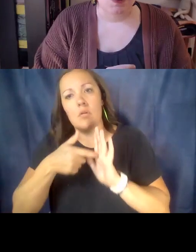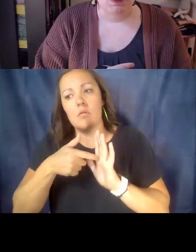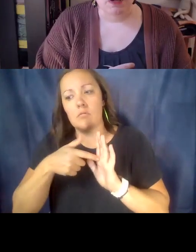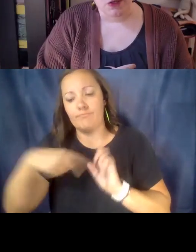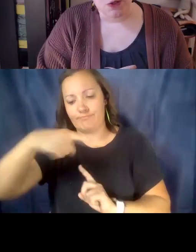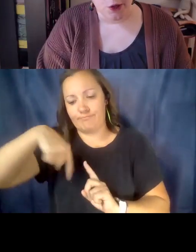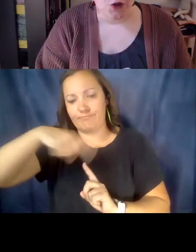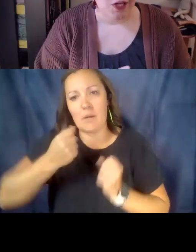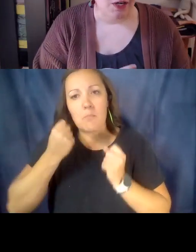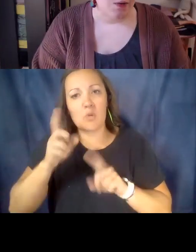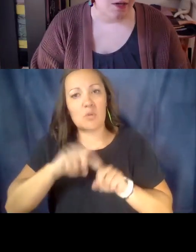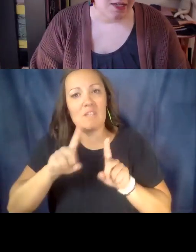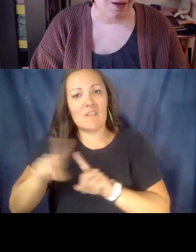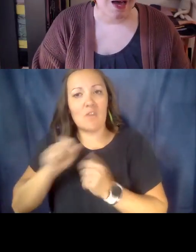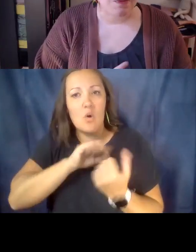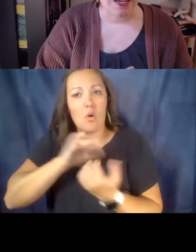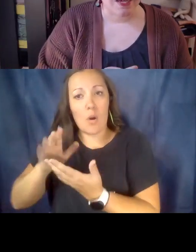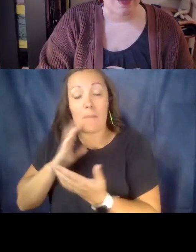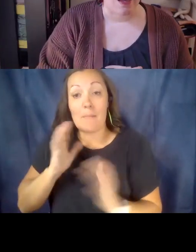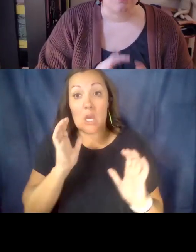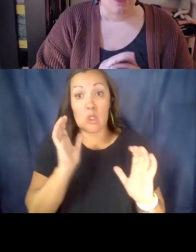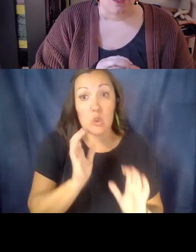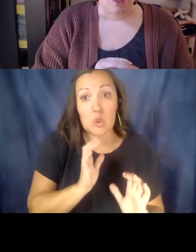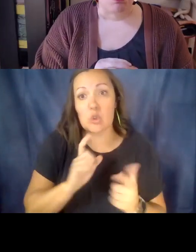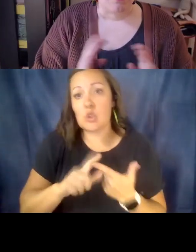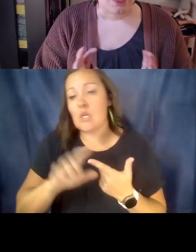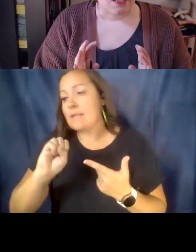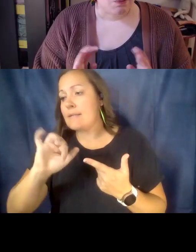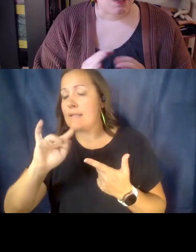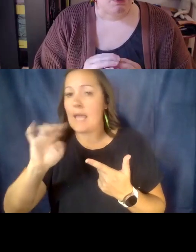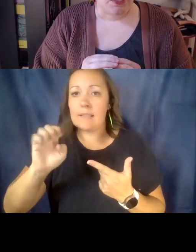people might use search or a site map or things like that. But for this example I'm really just